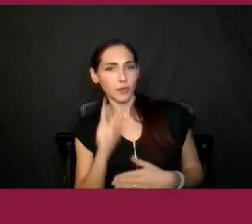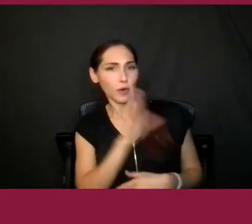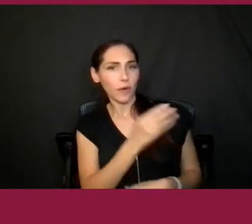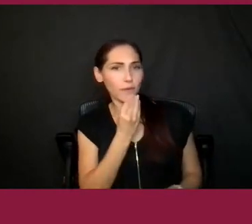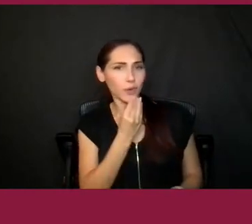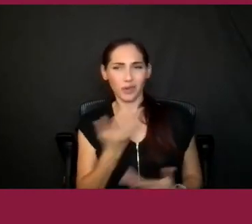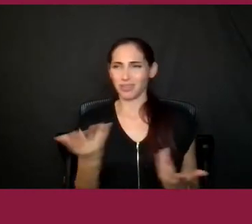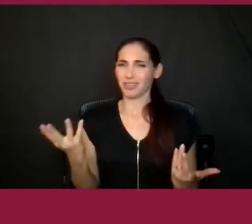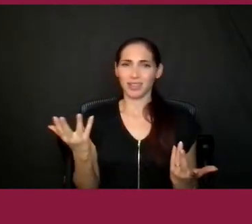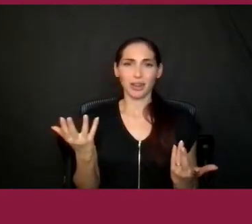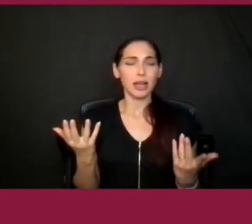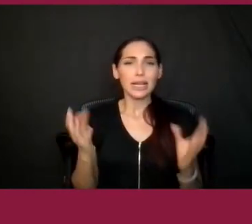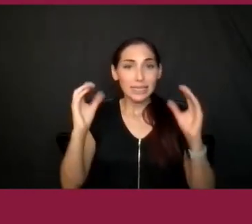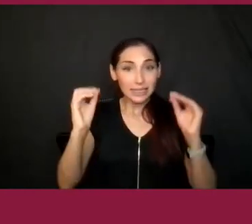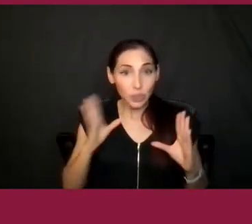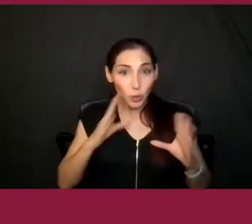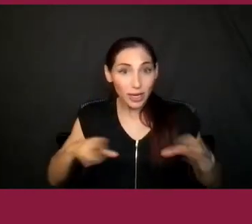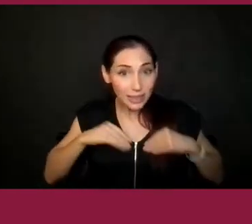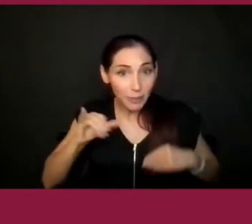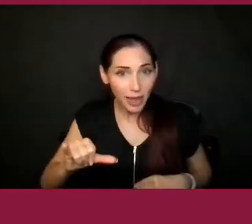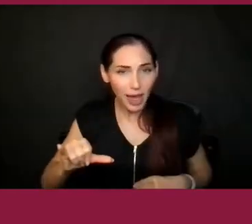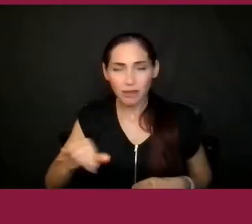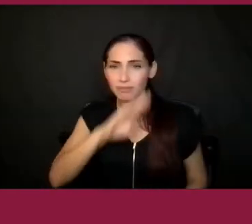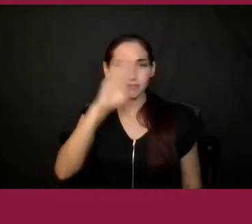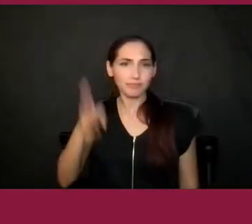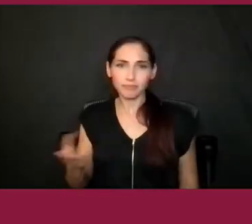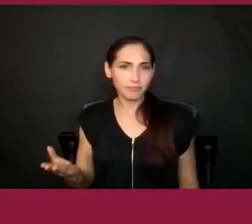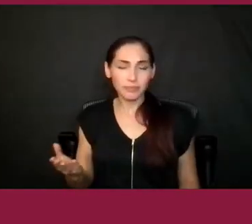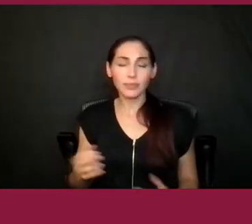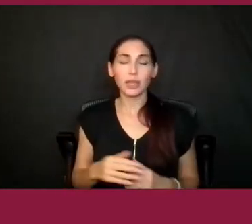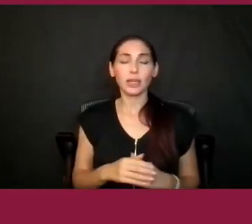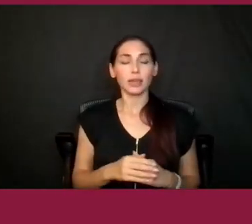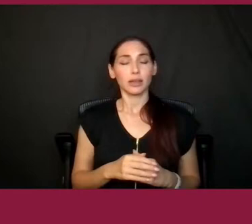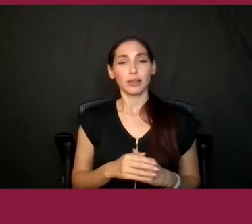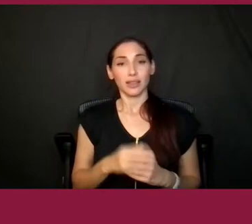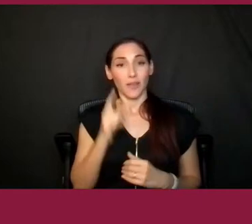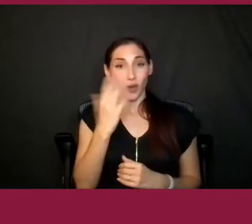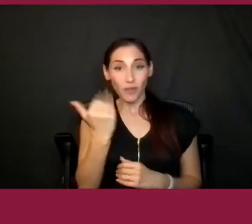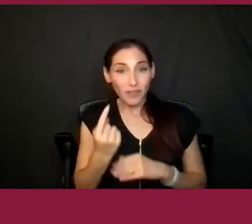None of us would think that that's acceptable. Generally speaking, in 15 hours, don't you eat three meals?